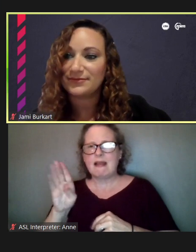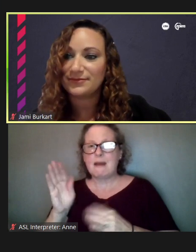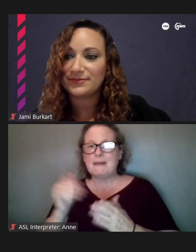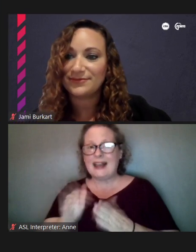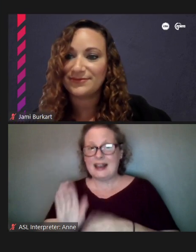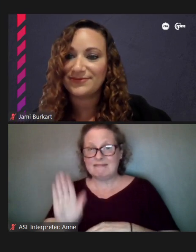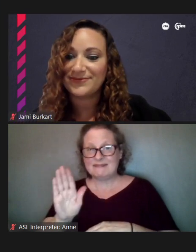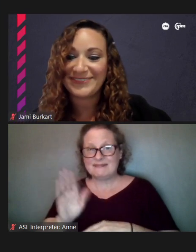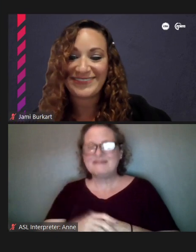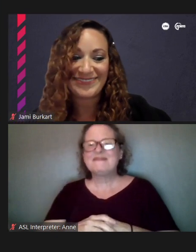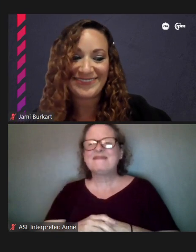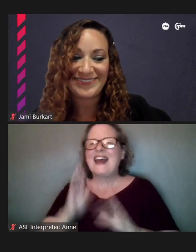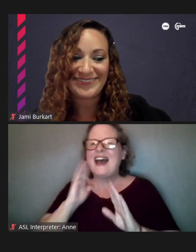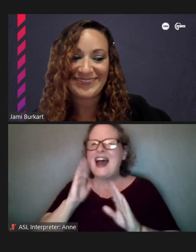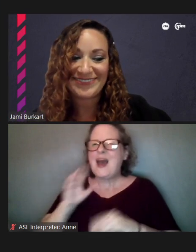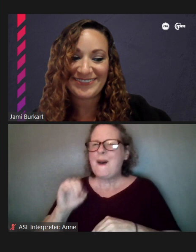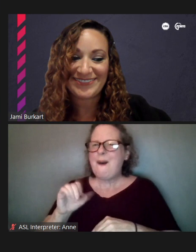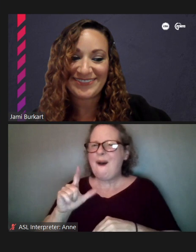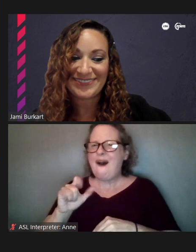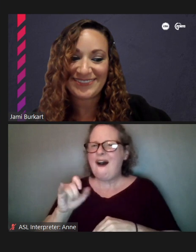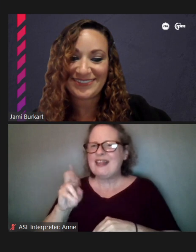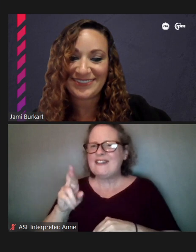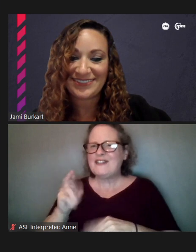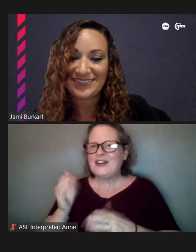Hey, Jami, it's Oliver again. Can I ask who the artist is going to be?